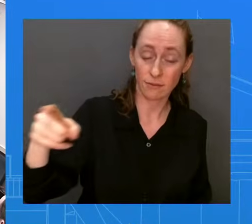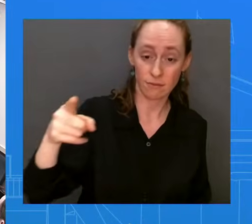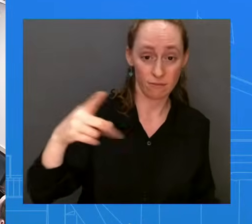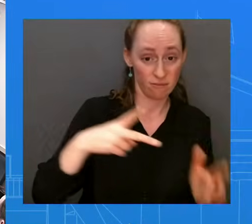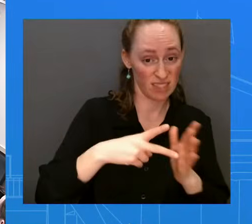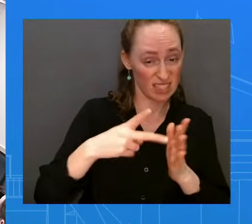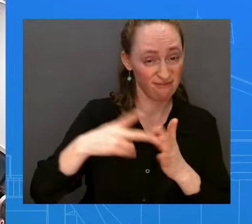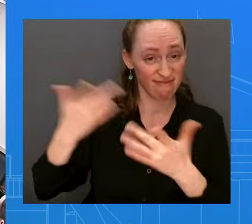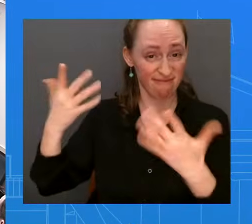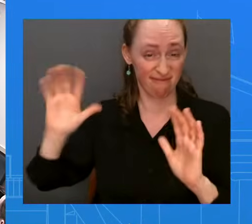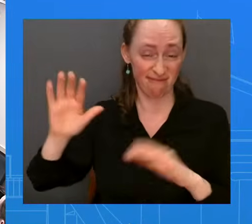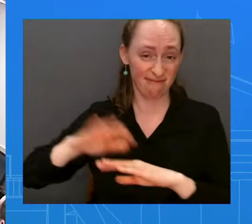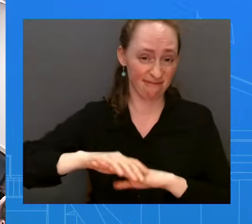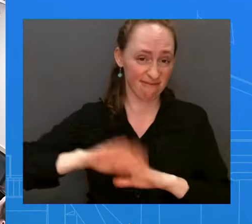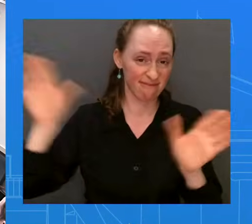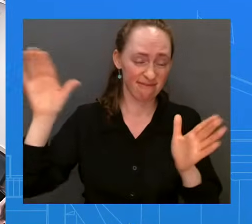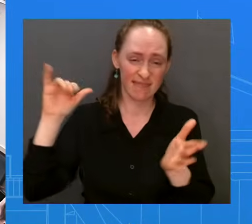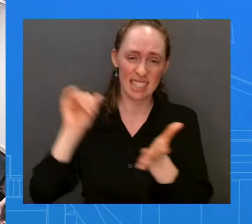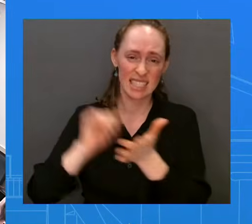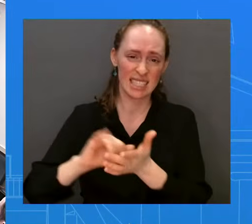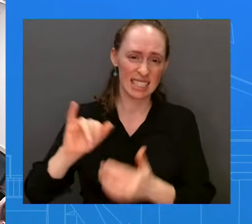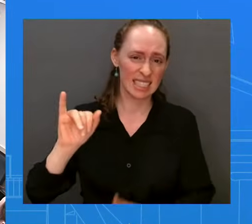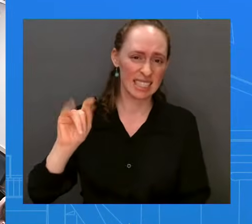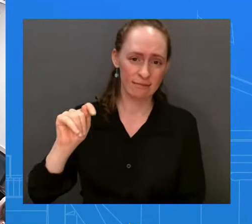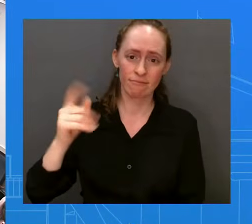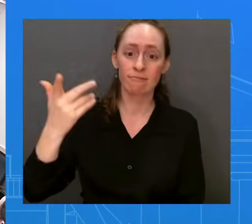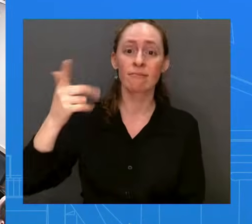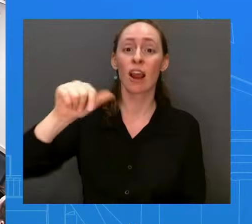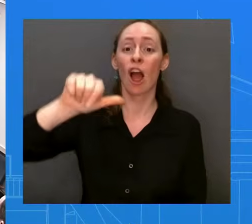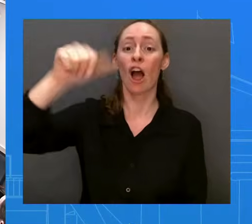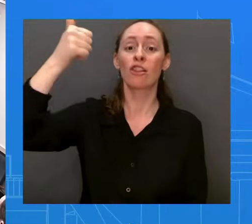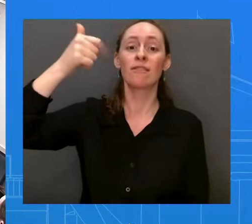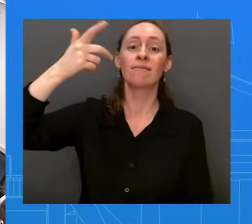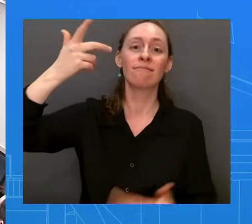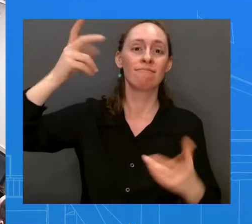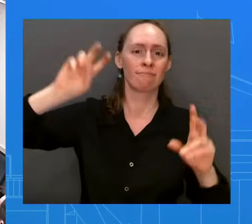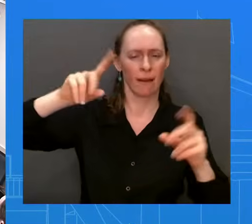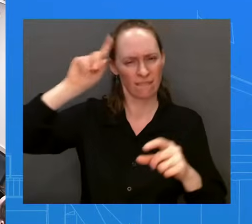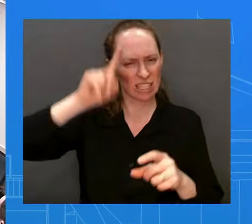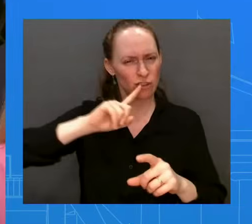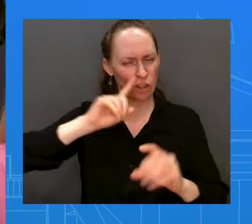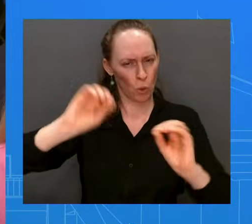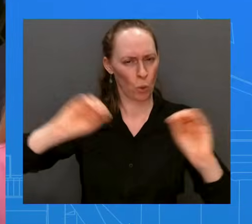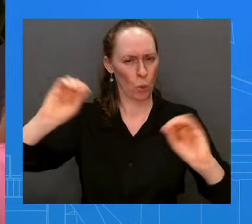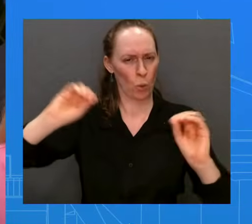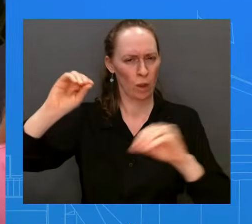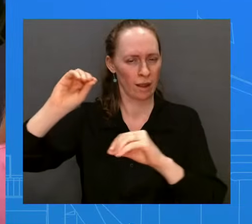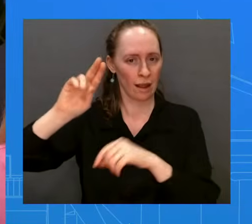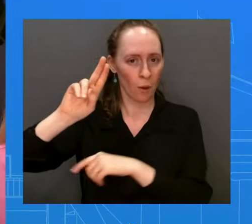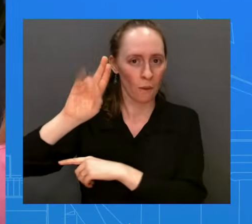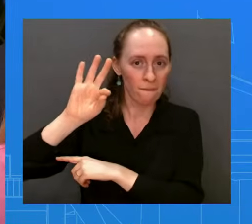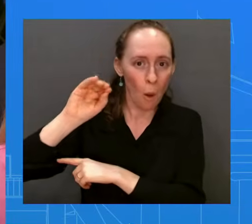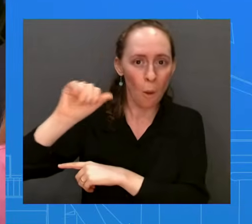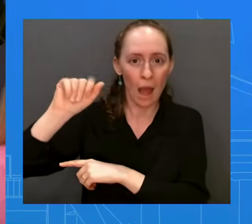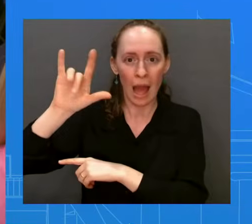albeit with her usual winning smile, Ms. Jean-Pierre seemed to rule out any extraterrestrial activity. Mr. Kirby: I don't think the American people